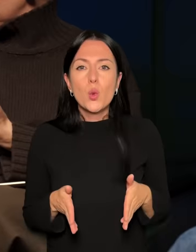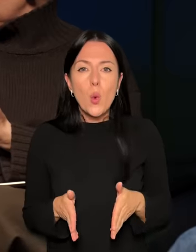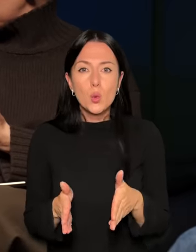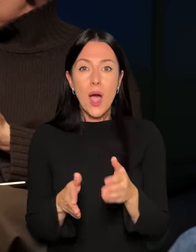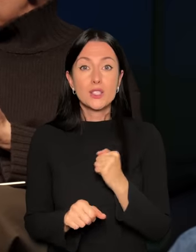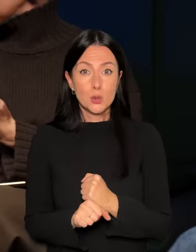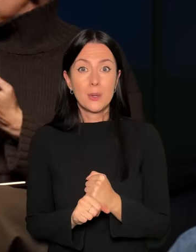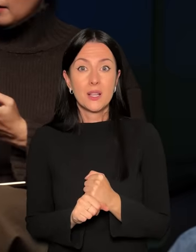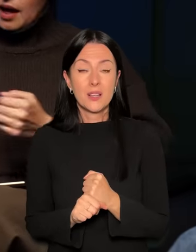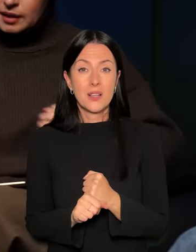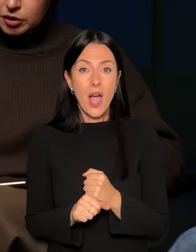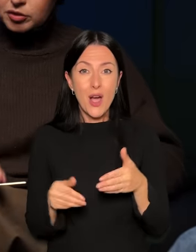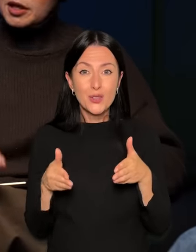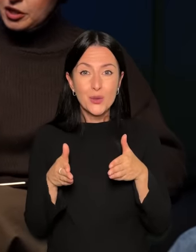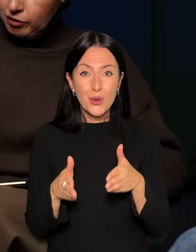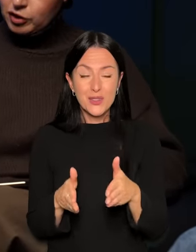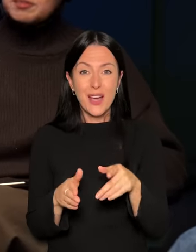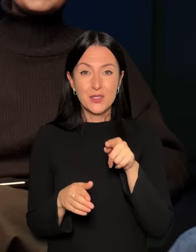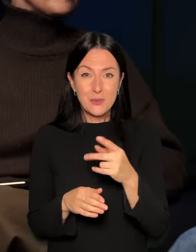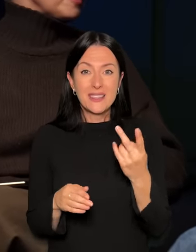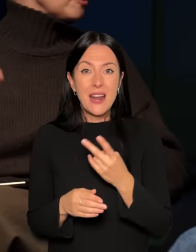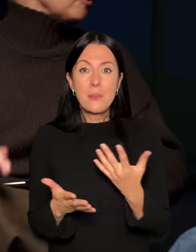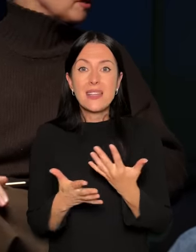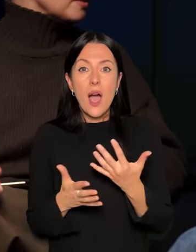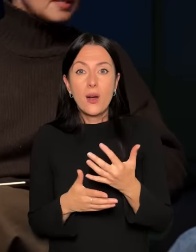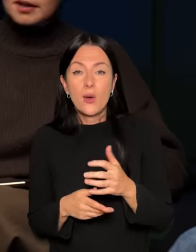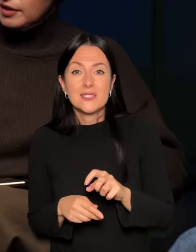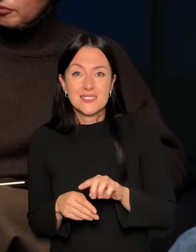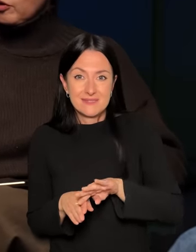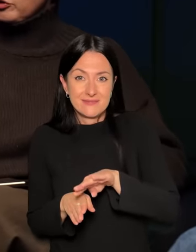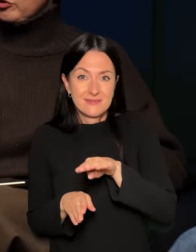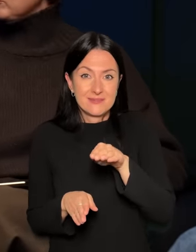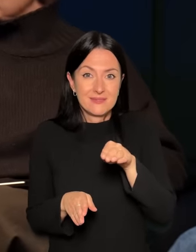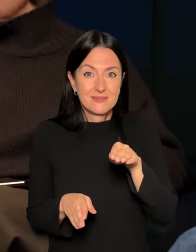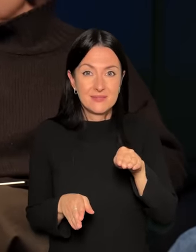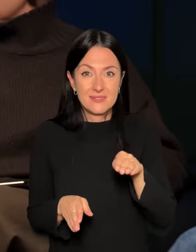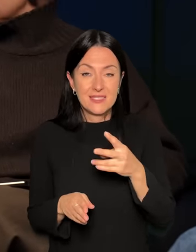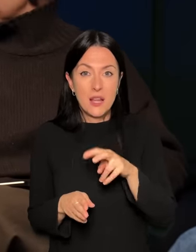But the sidewalk is so... you have to somehow jump onto it.